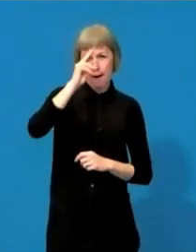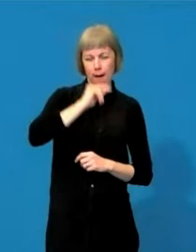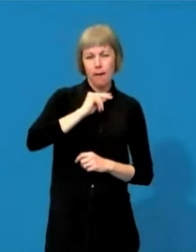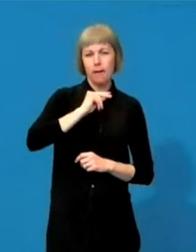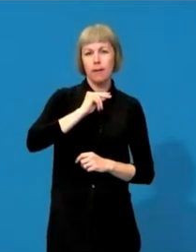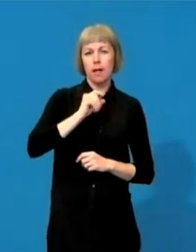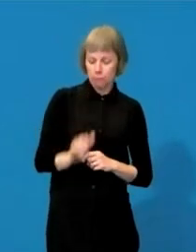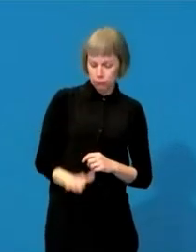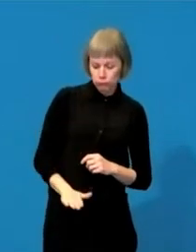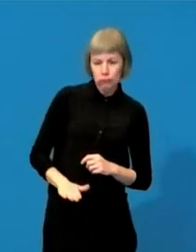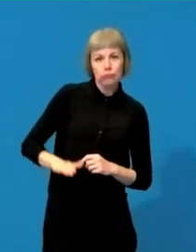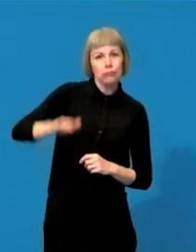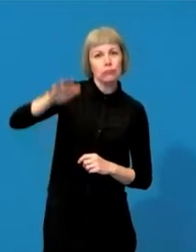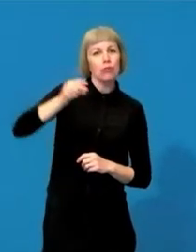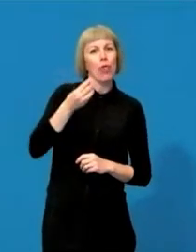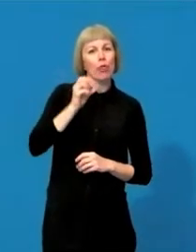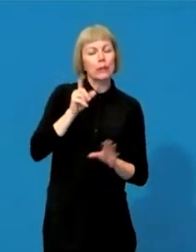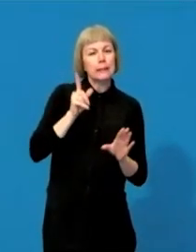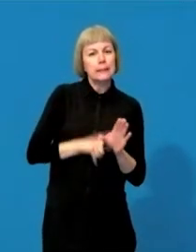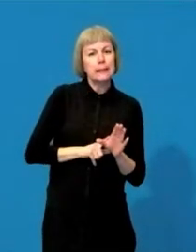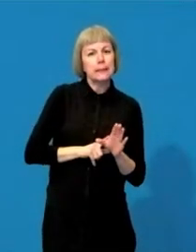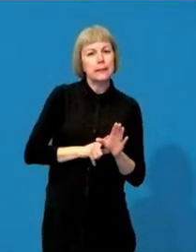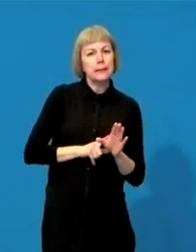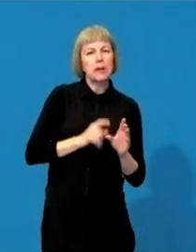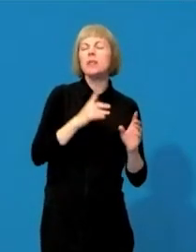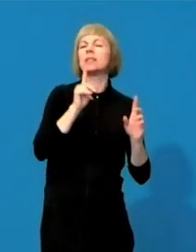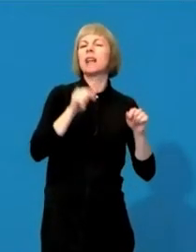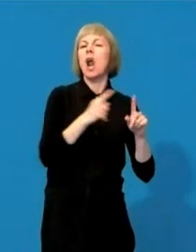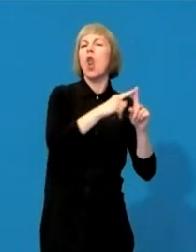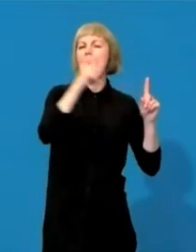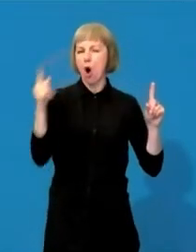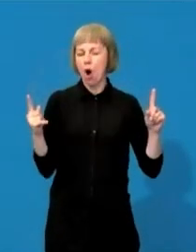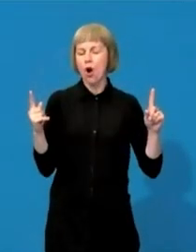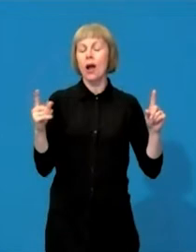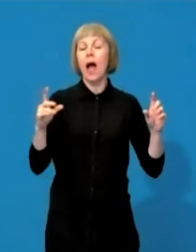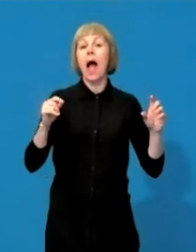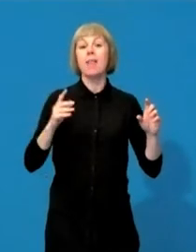years, over 30 years, it got cut down shorter and shorter. It's originally Majibiydi.